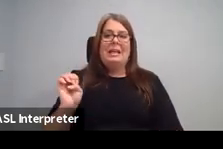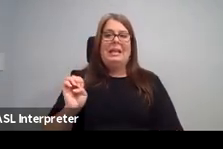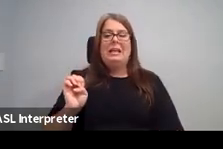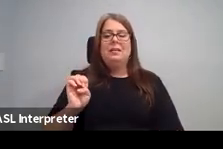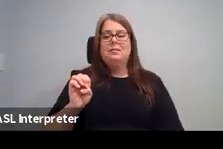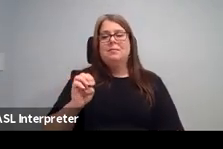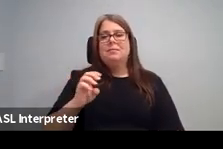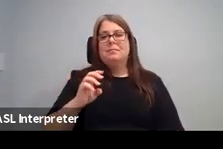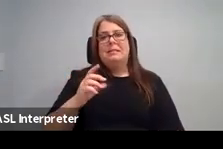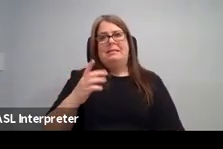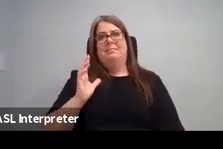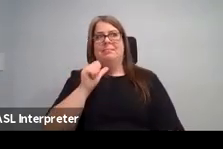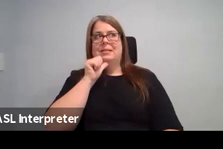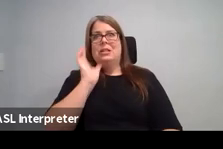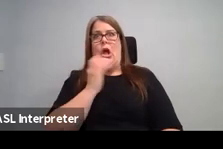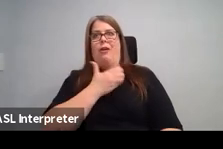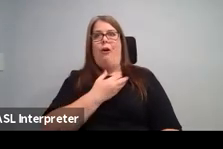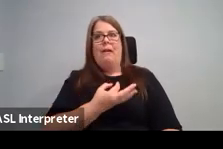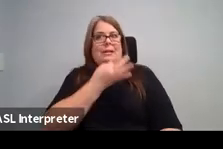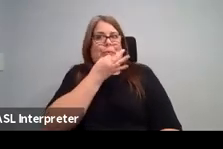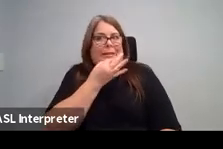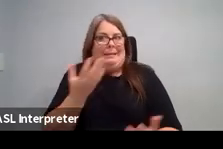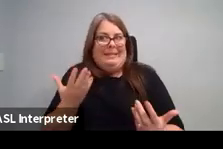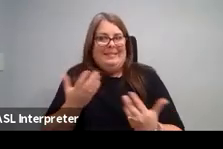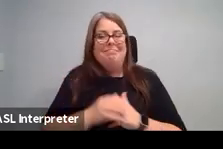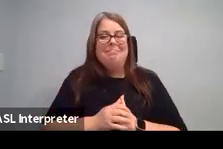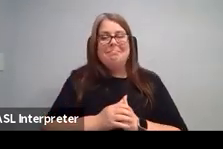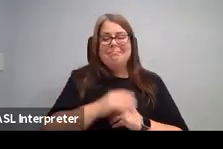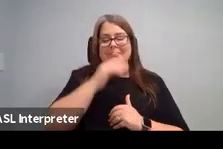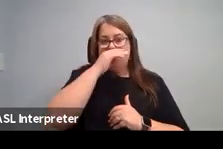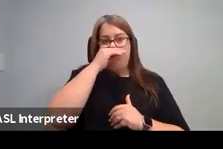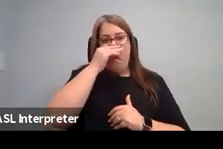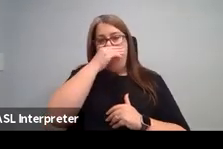Jewyl Alderson Clarke, SDCOE: Yeah, and here let me grab the guidance. Here's that guidance document.